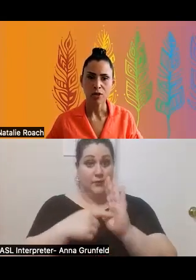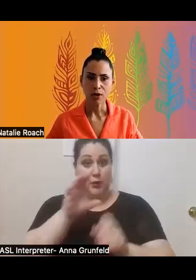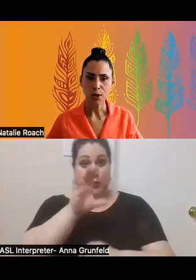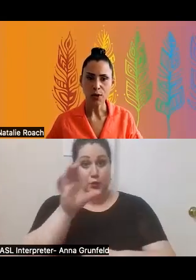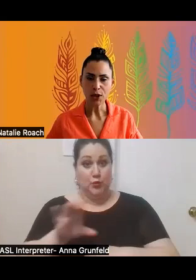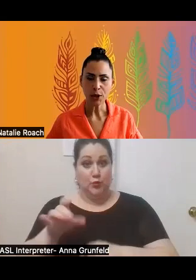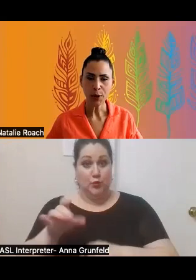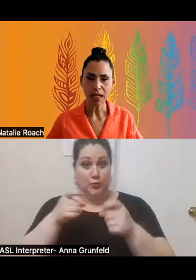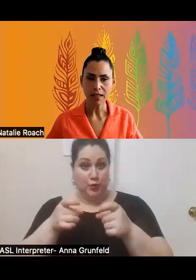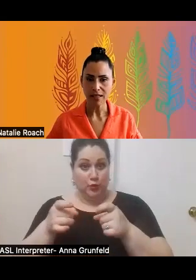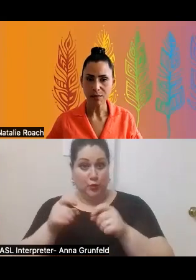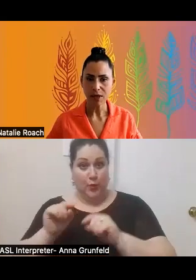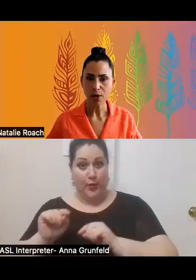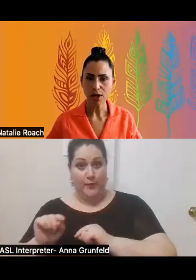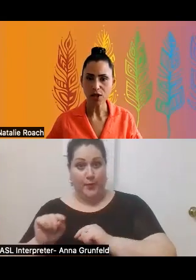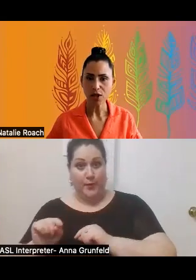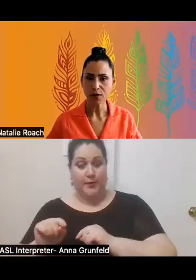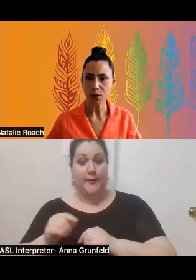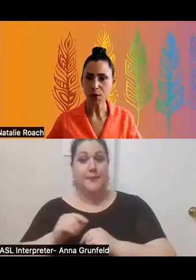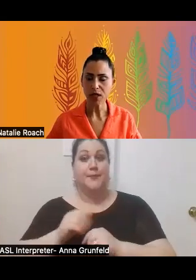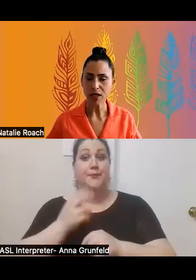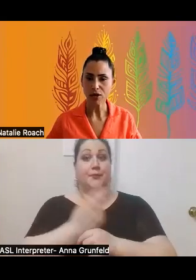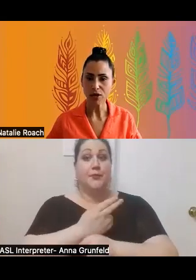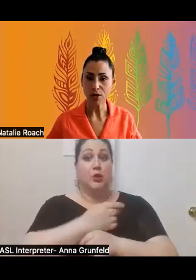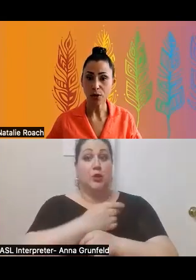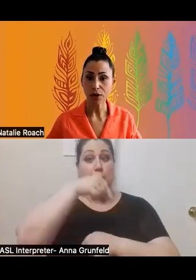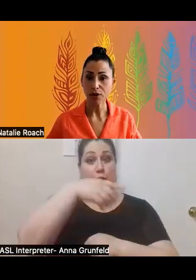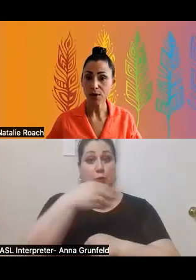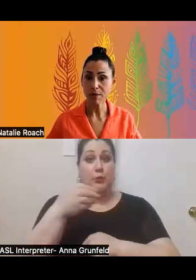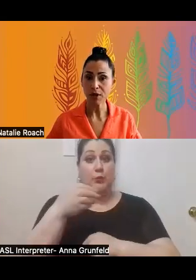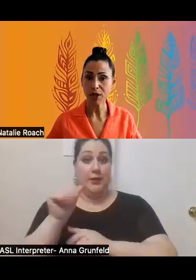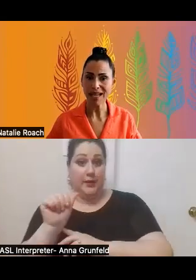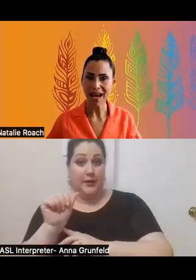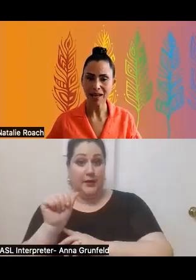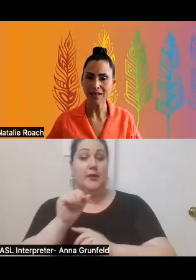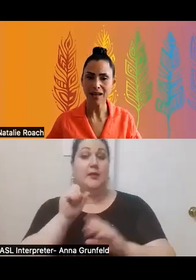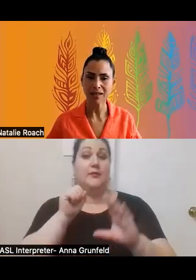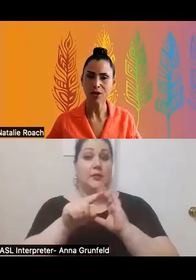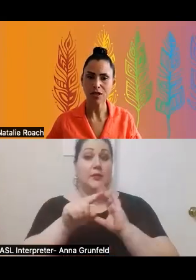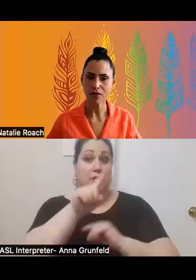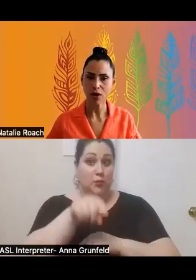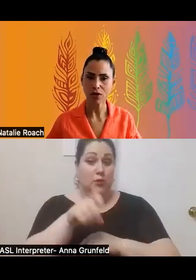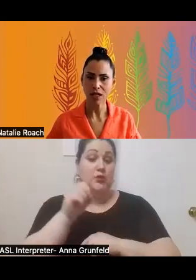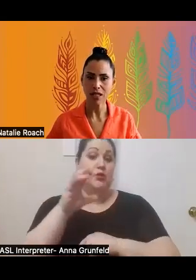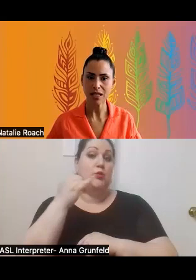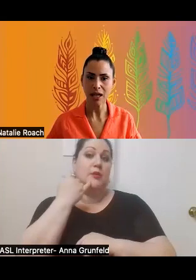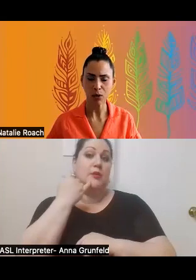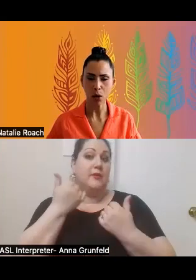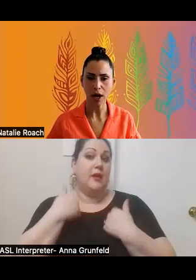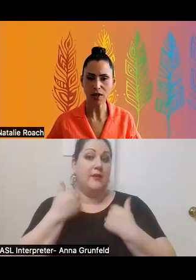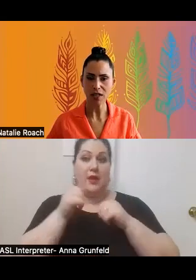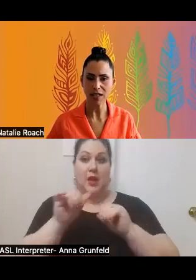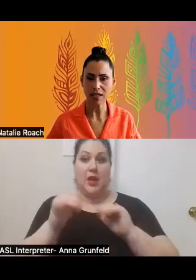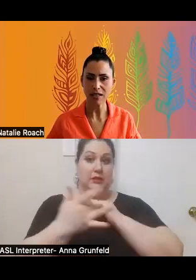Use the Q&A to submit questions with the presenters or if you experience any technical difficulties and require assistance.